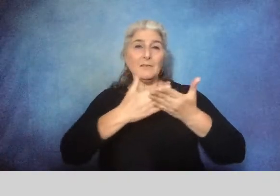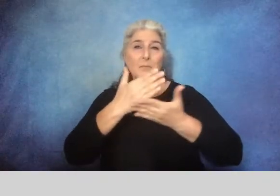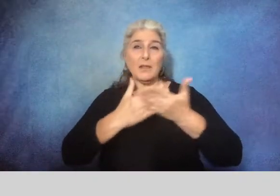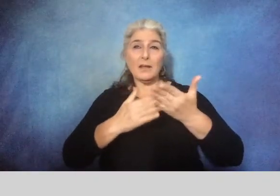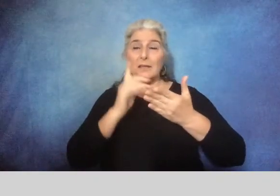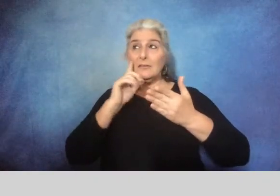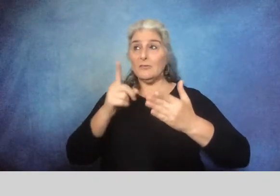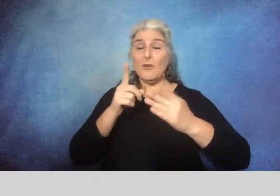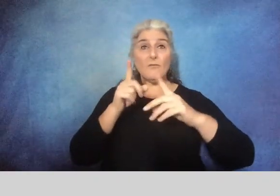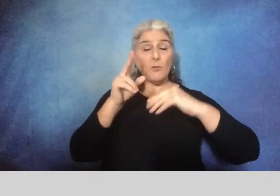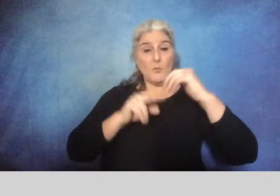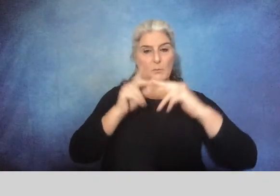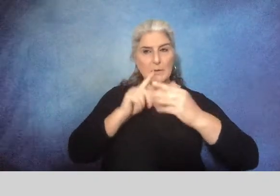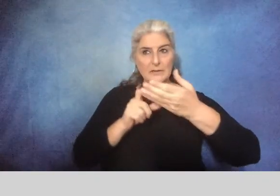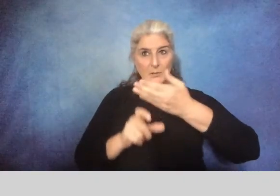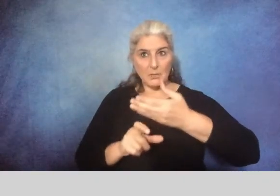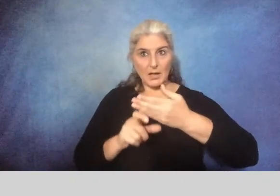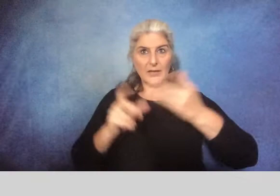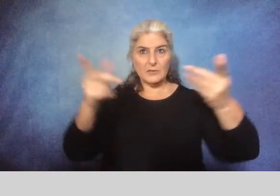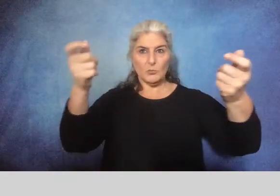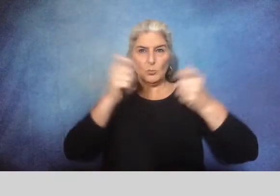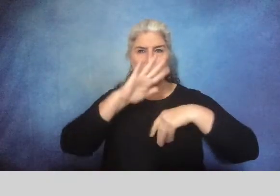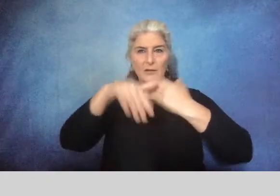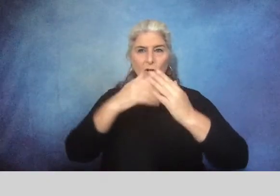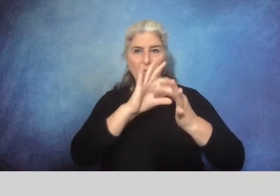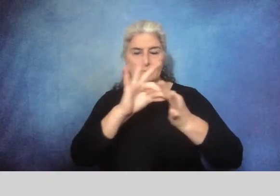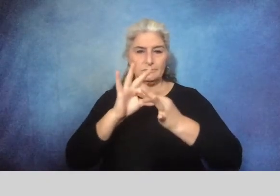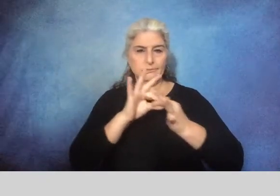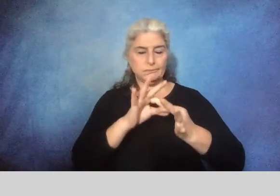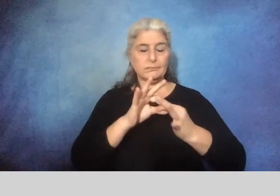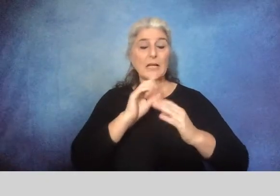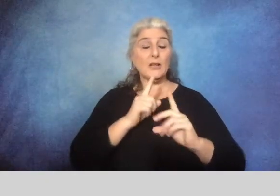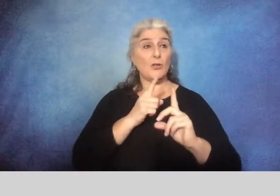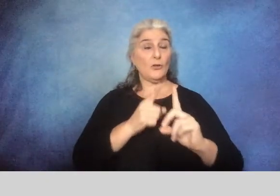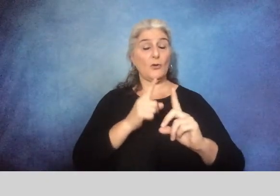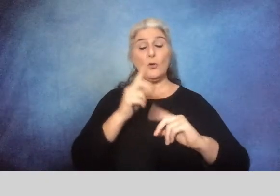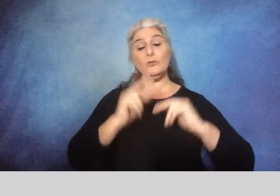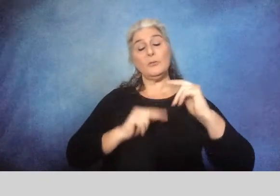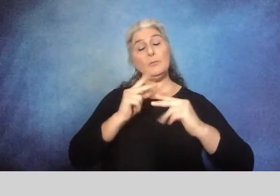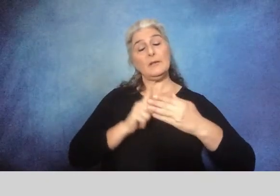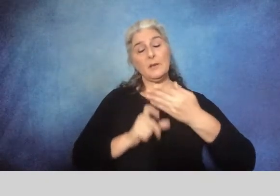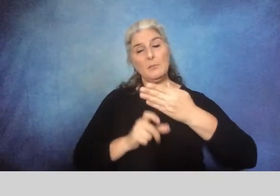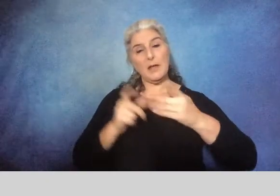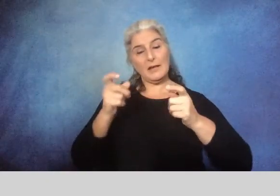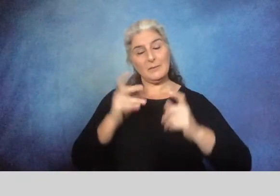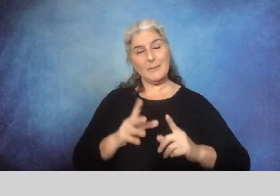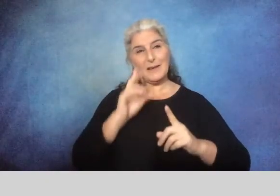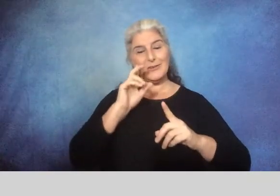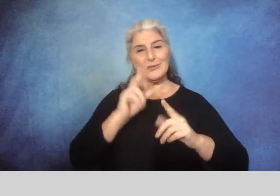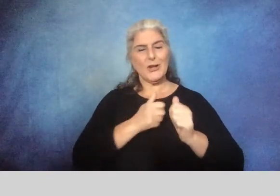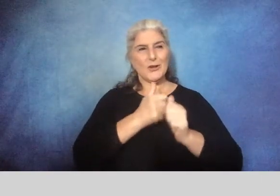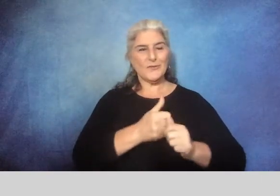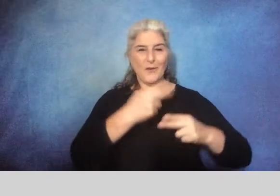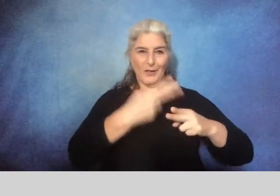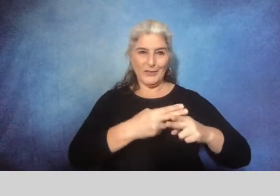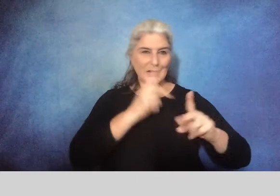And the first step is creating a plugin manager with the same project name as that of a hook implementation and hook spec.